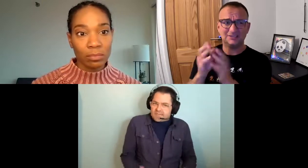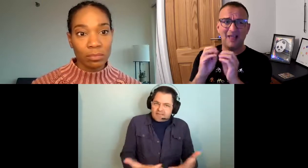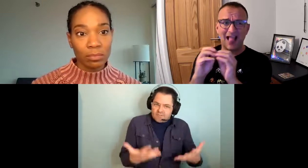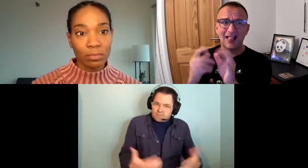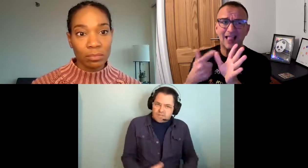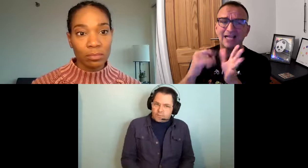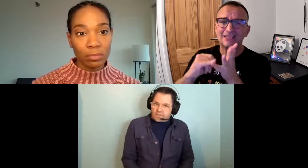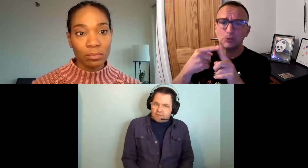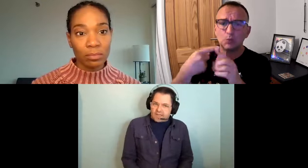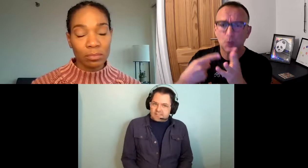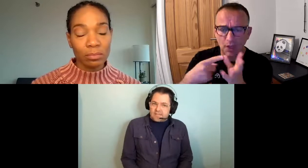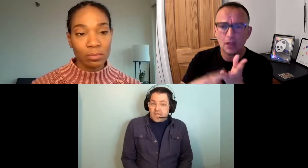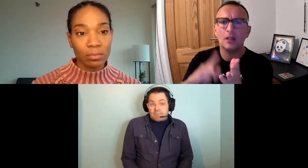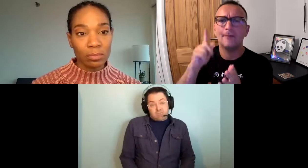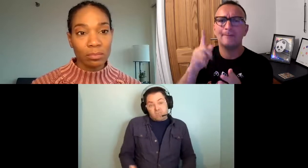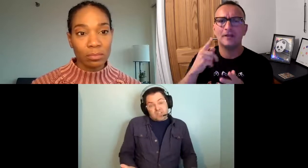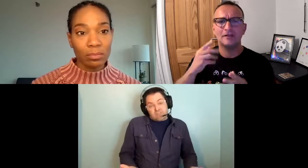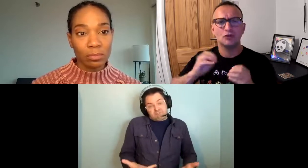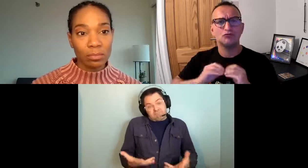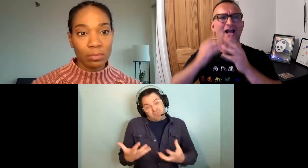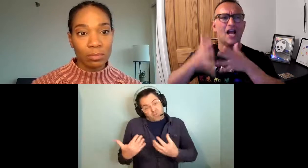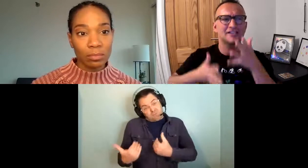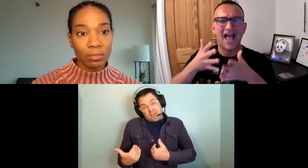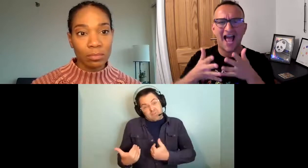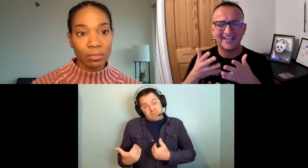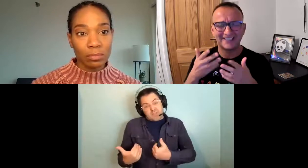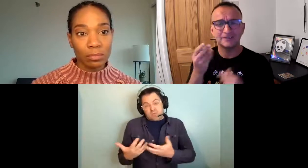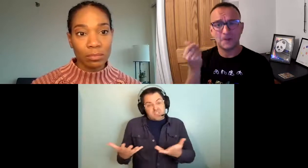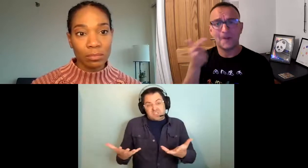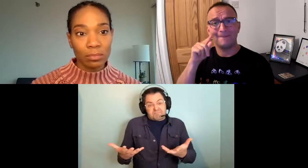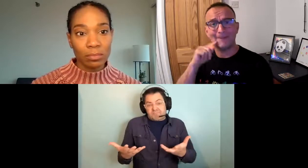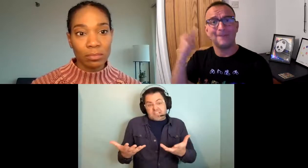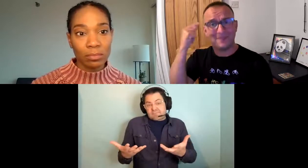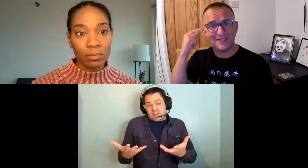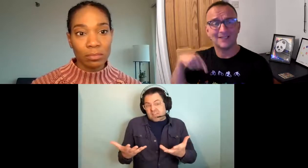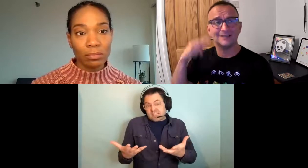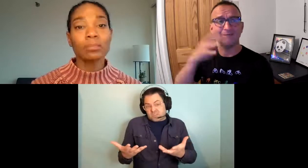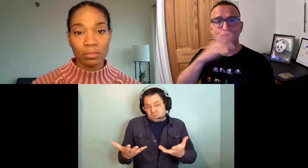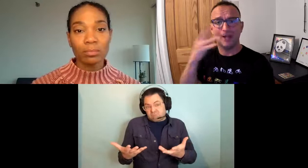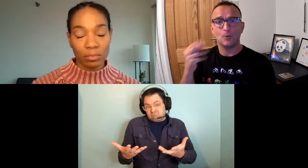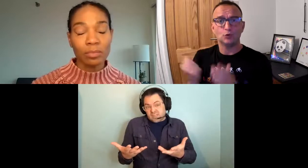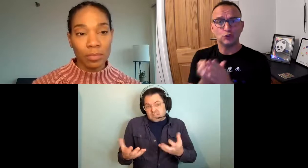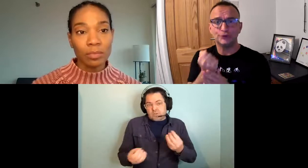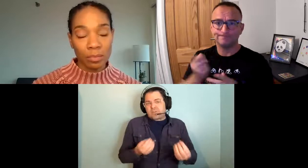finger-spell Asexual, sometimes there is a_pressure on Deaf Rainbow to create signs and we are resistant to